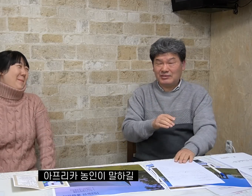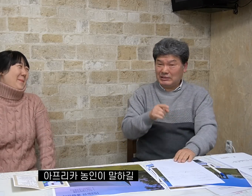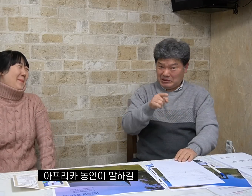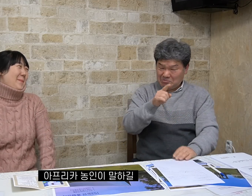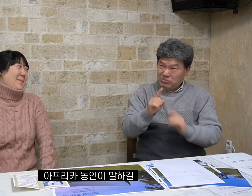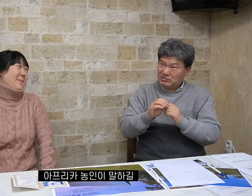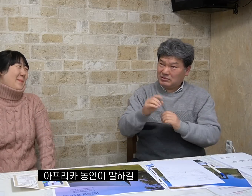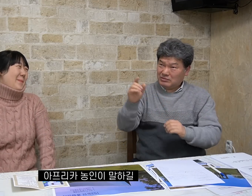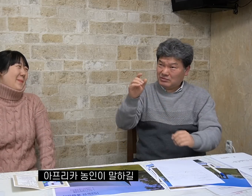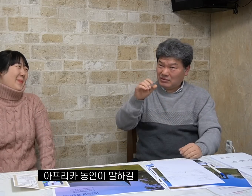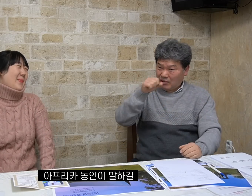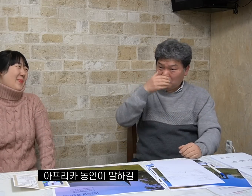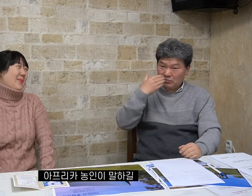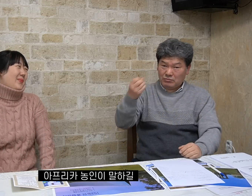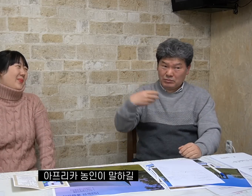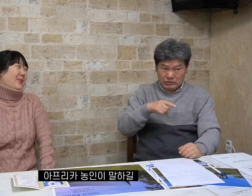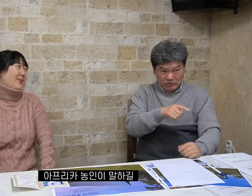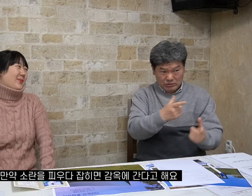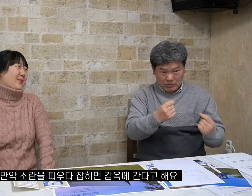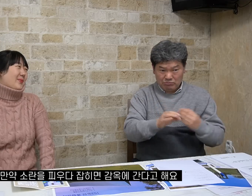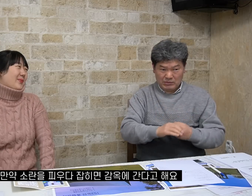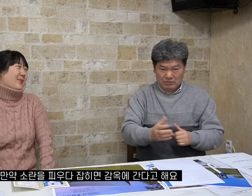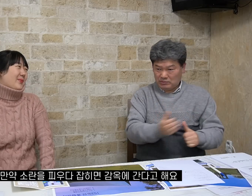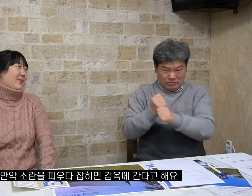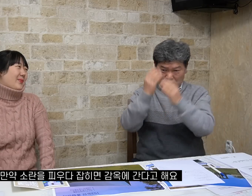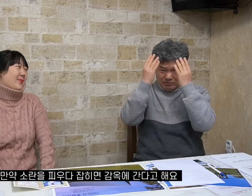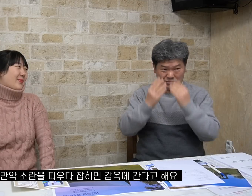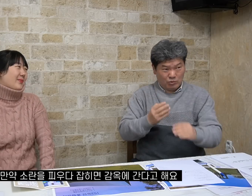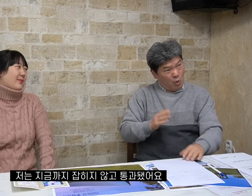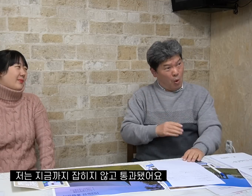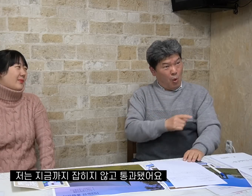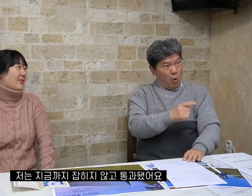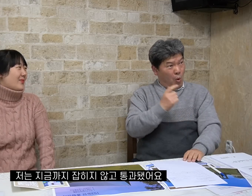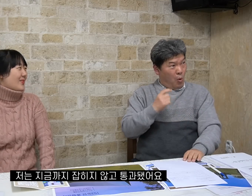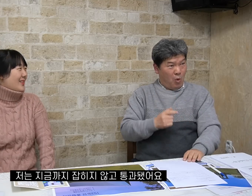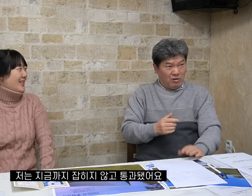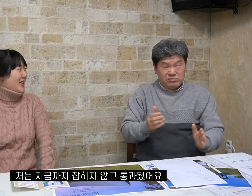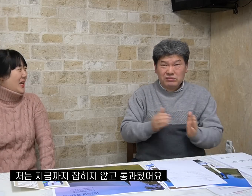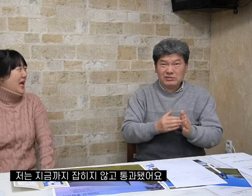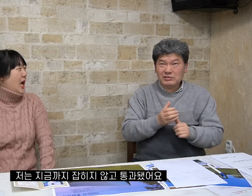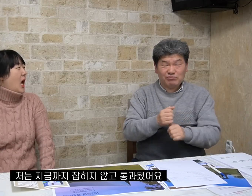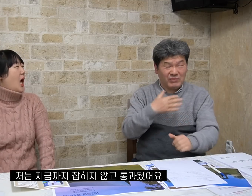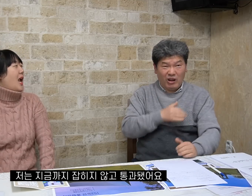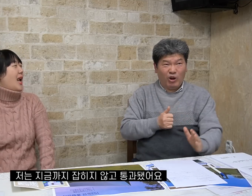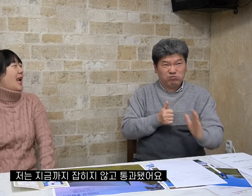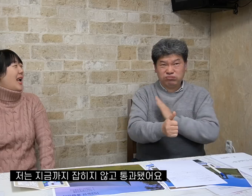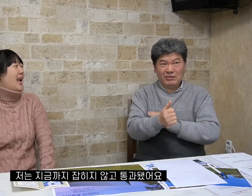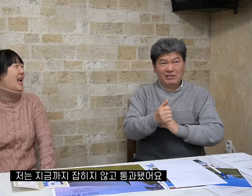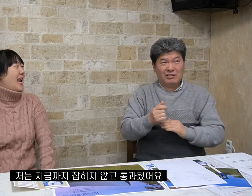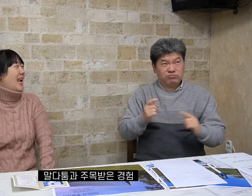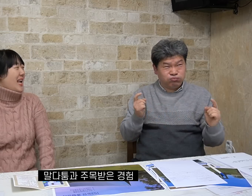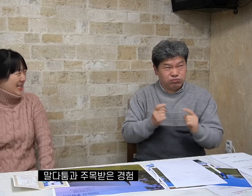An African deaf man said that if you get caught making a fuss, you go to jail. I have passed without getting caught so far.